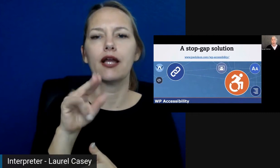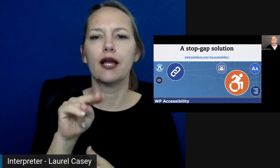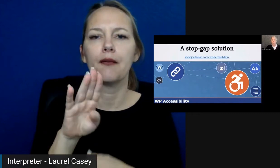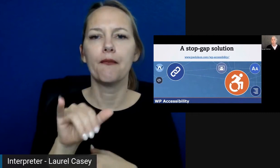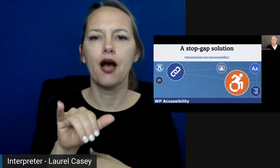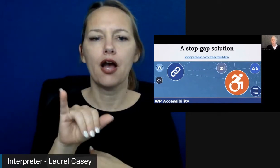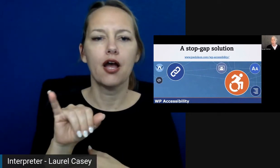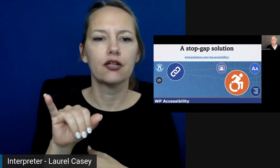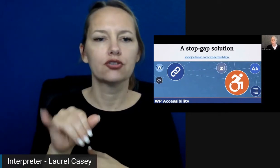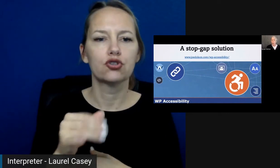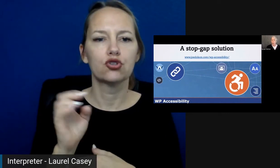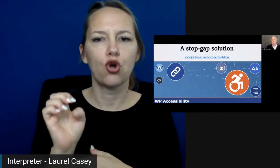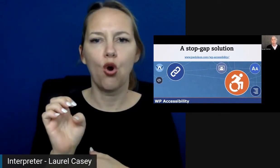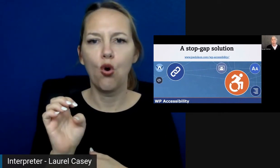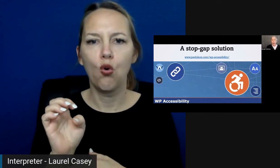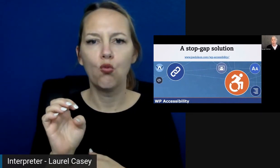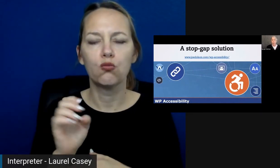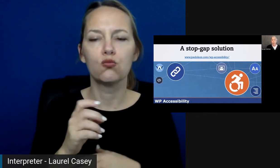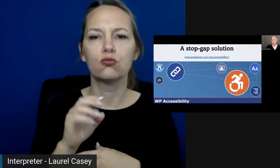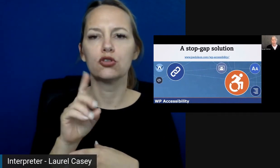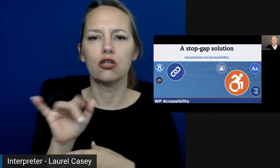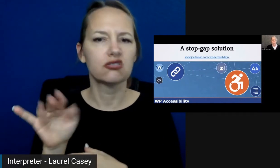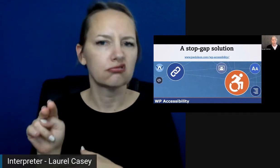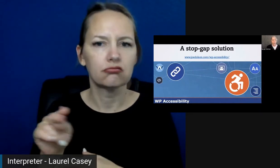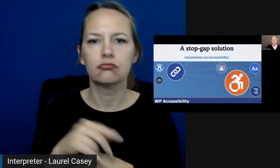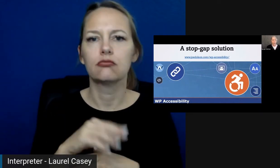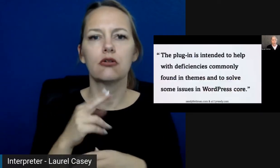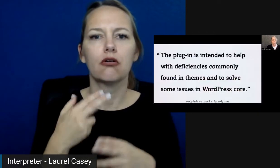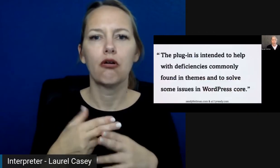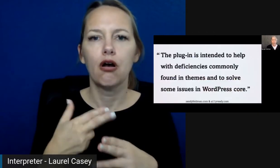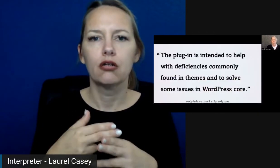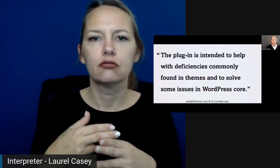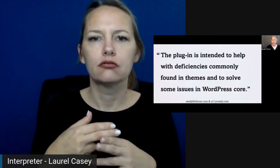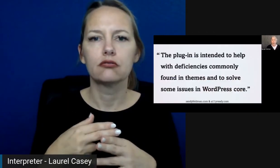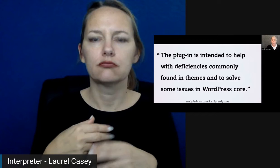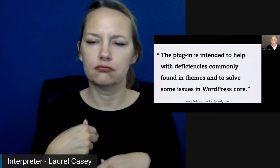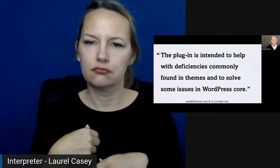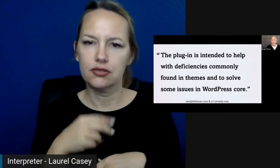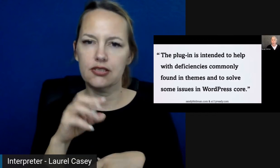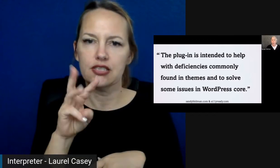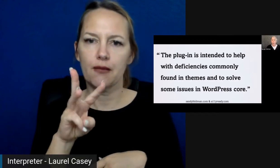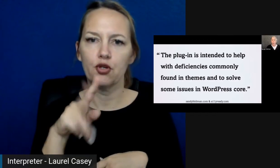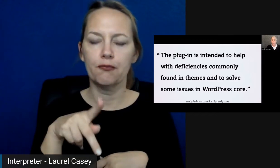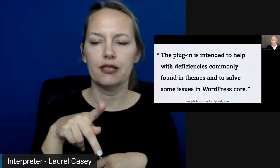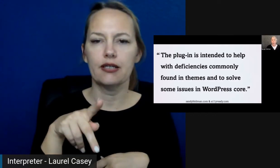And it's called a WP hyphen accessibility. And I'm quoting Joe here.